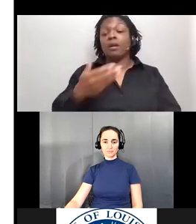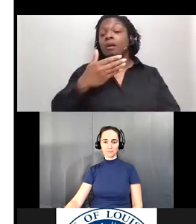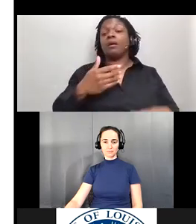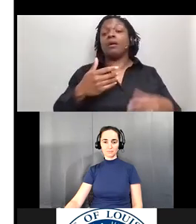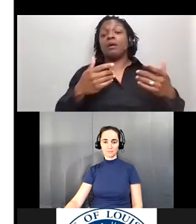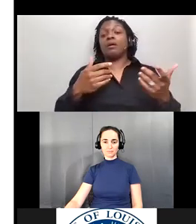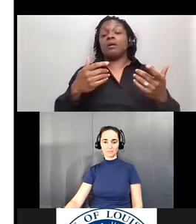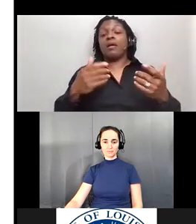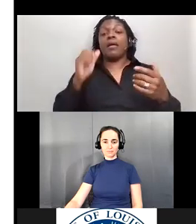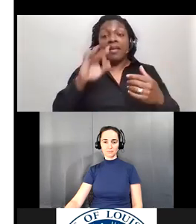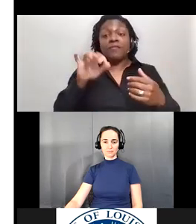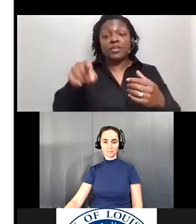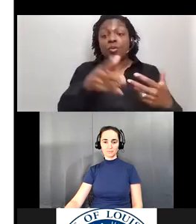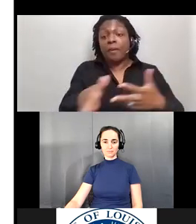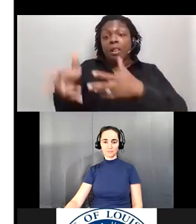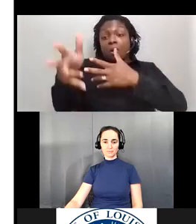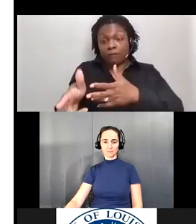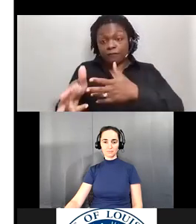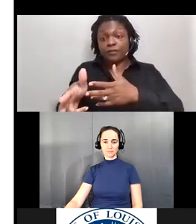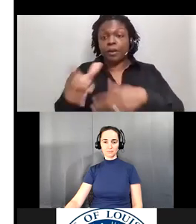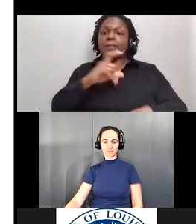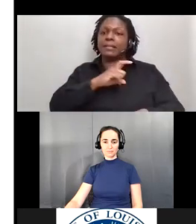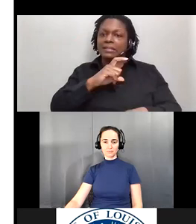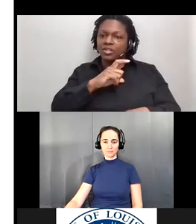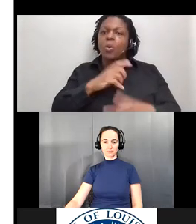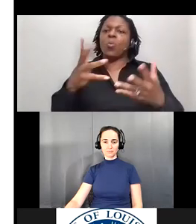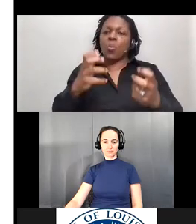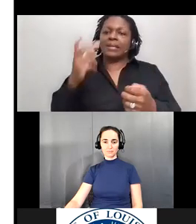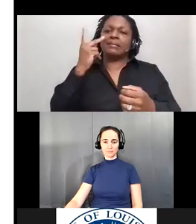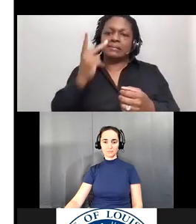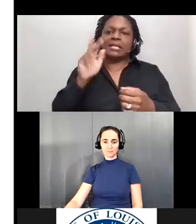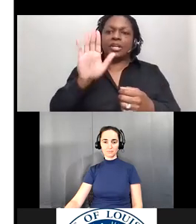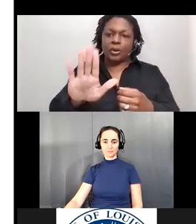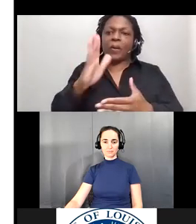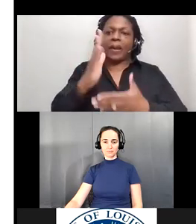hands, okay police officers want to see your hands and one of the easiest places to keep